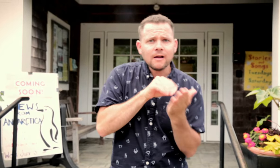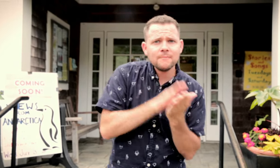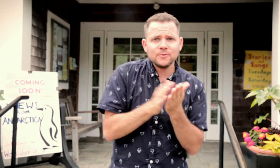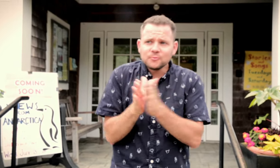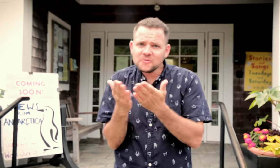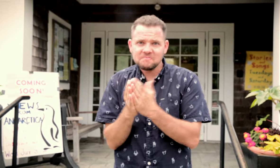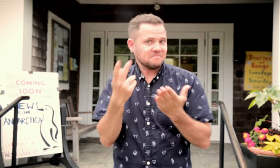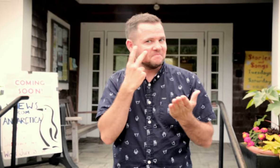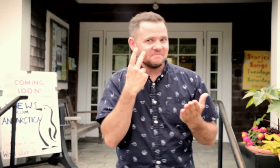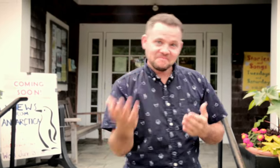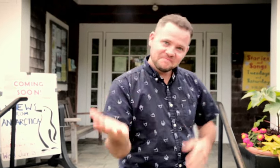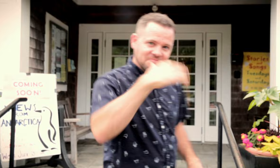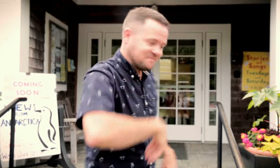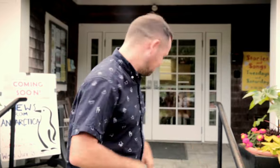Photos, documents, or books? Let's see!